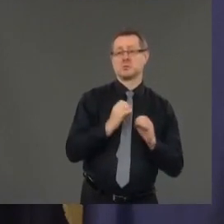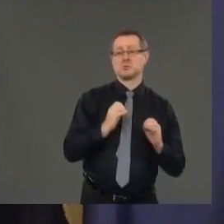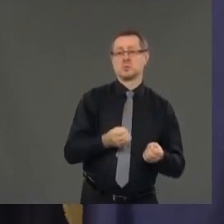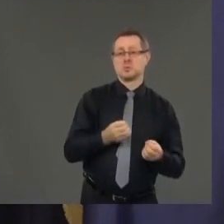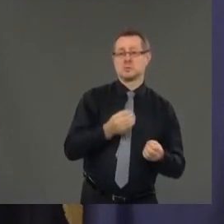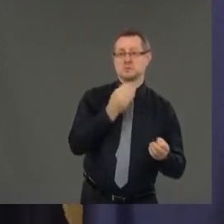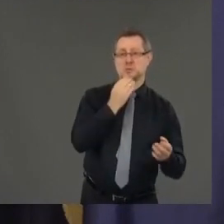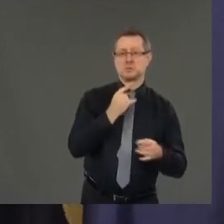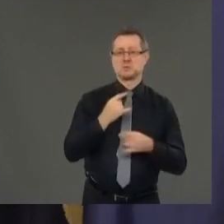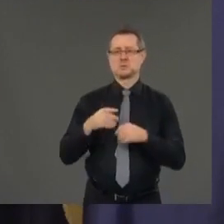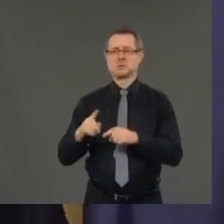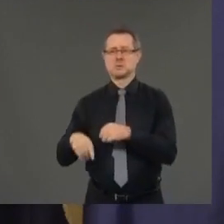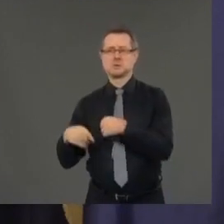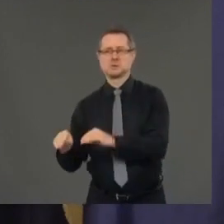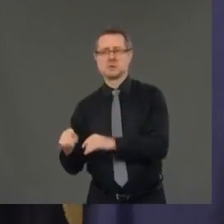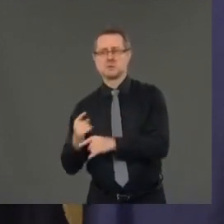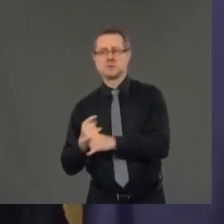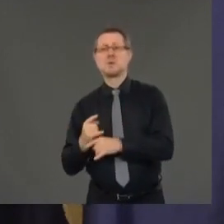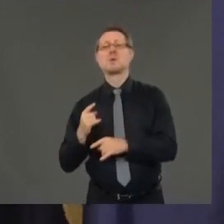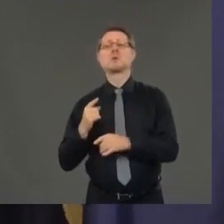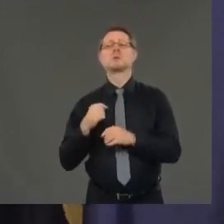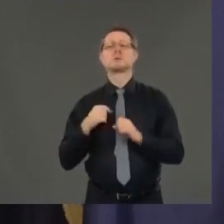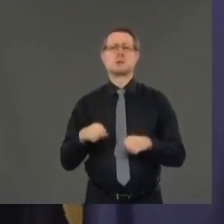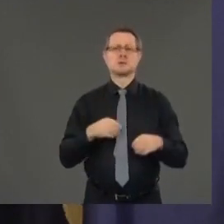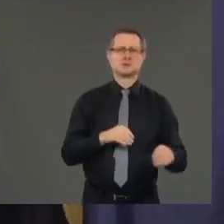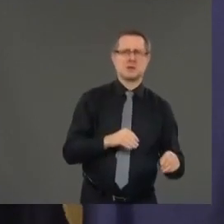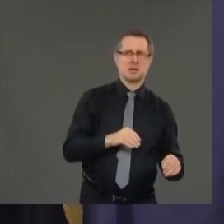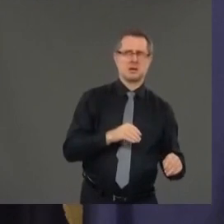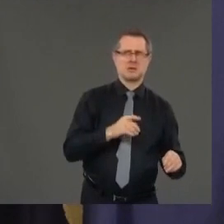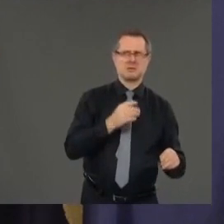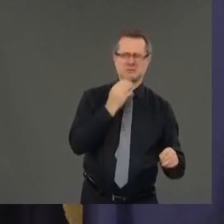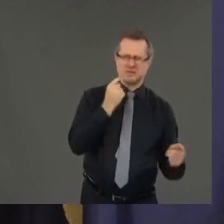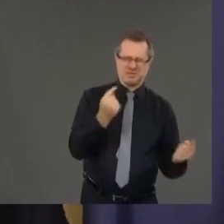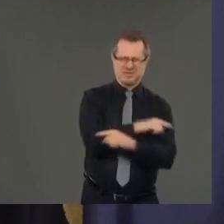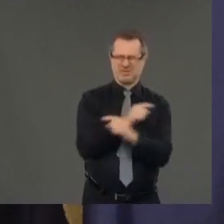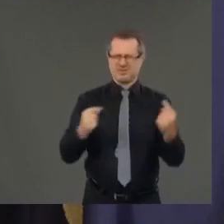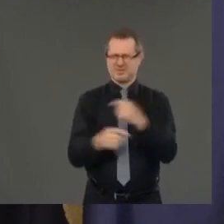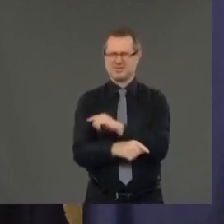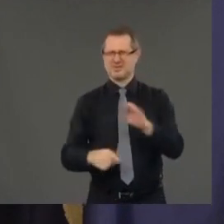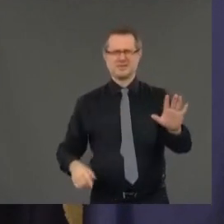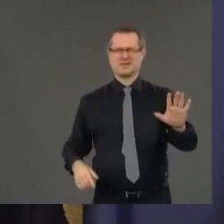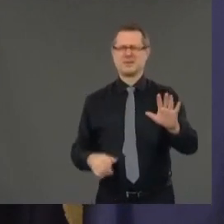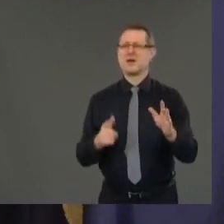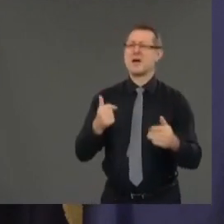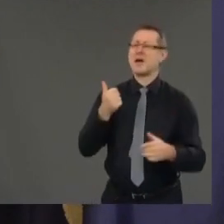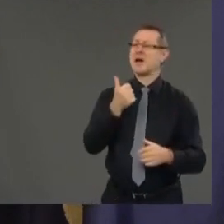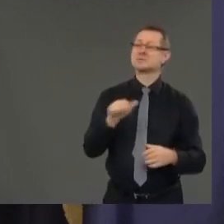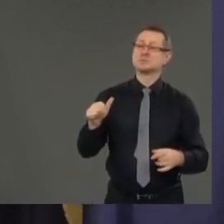WITH THE ALCOHOL.